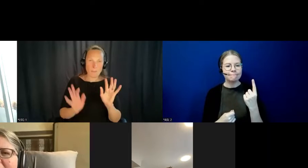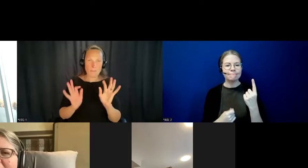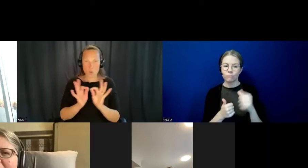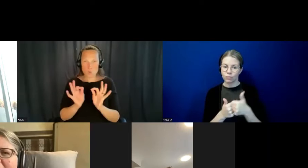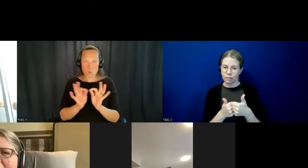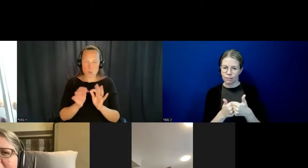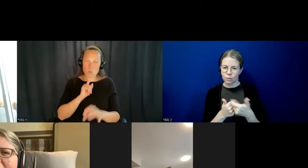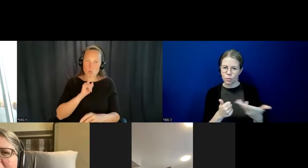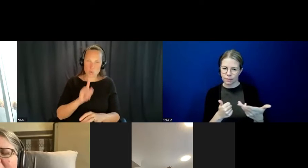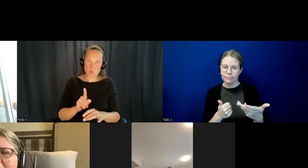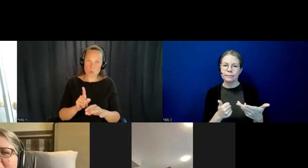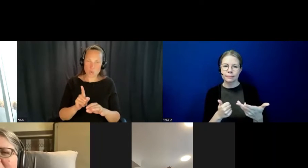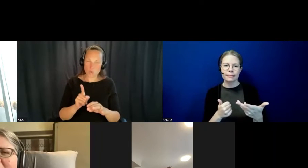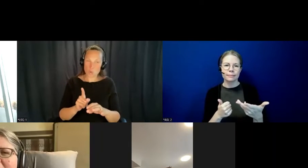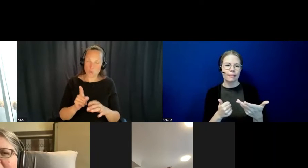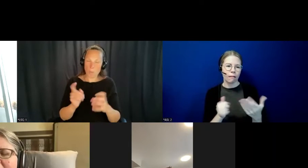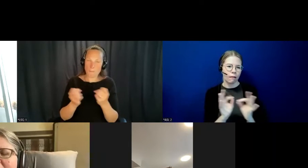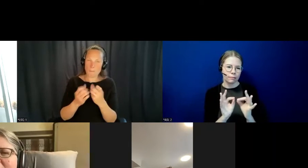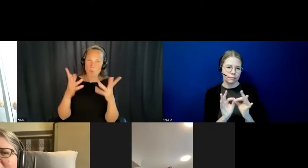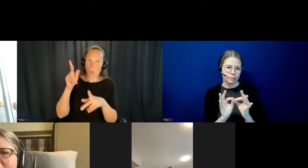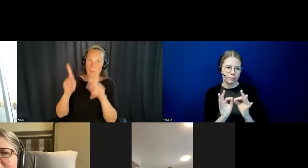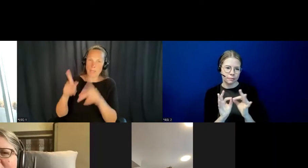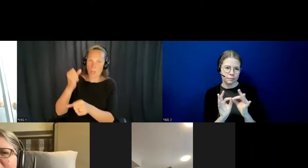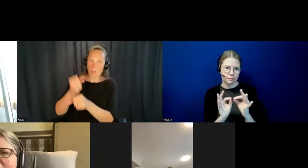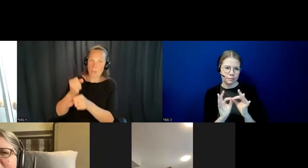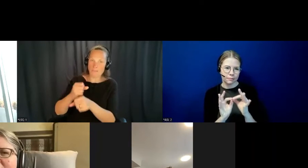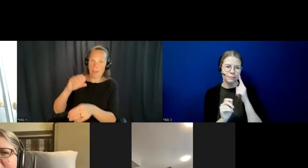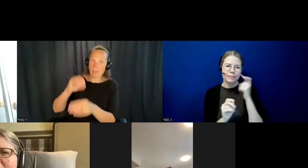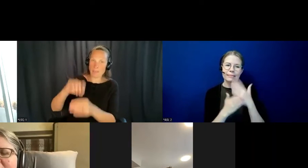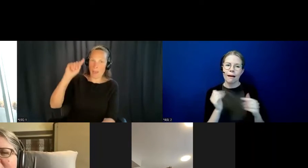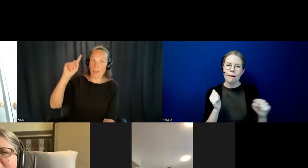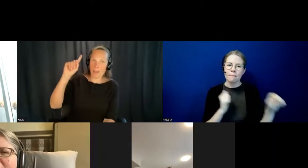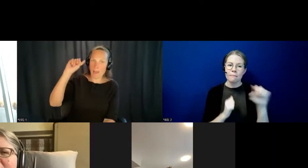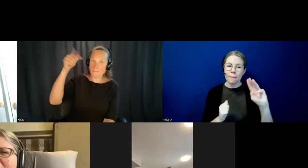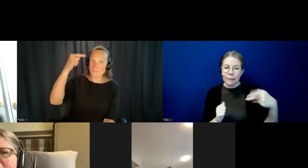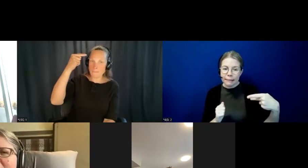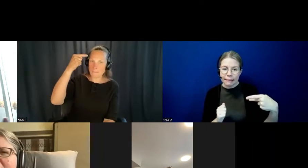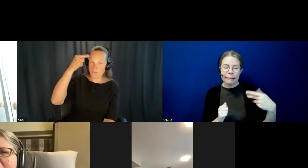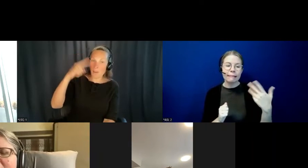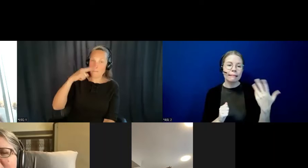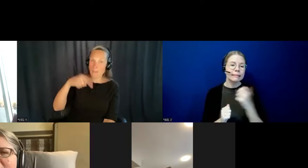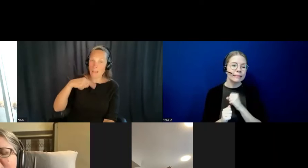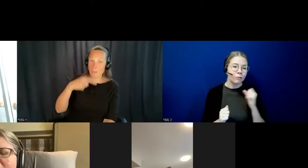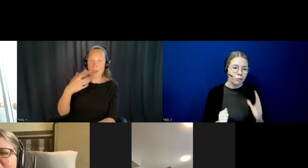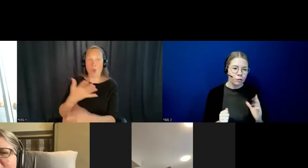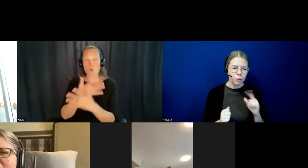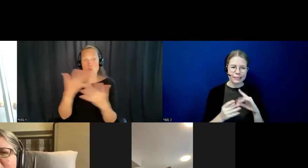MEMBERS OF PARLIAMENT AND SOME SENATORS WHO WILL SAY HOW EXPENSIVE WILL THIS BE FOR THE CANADIAN